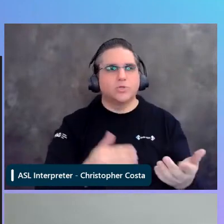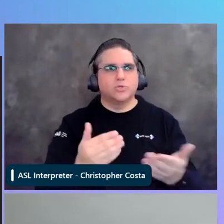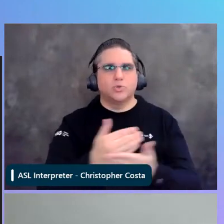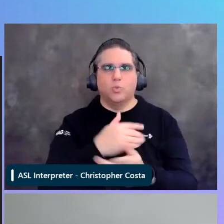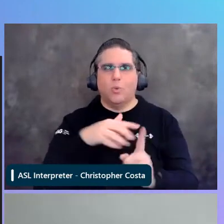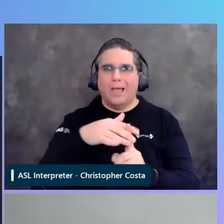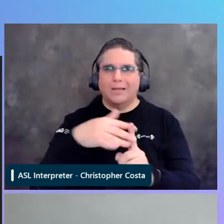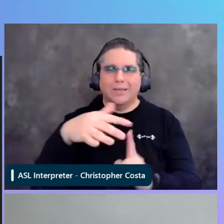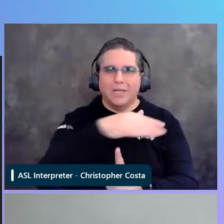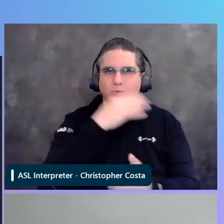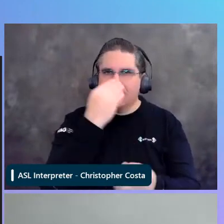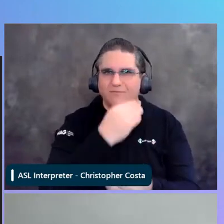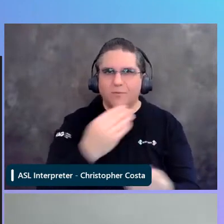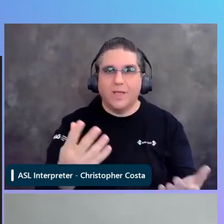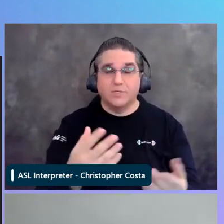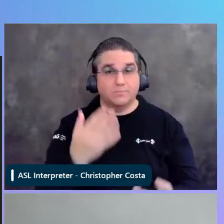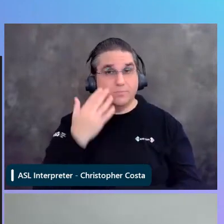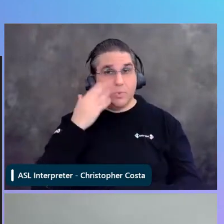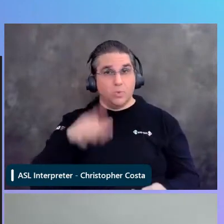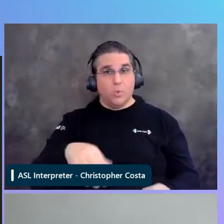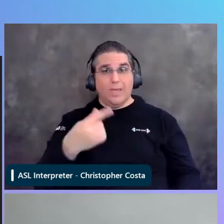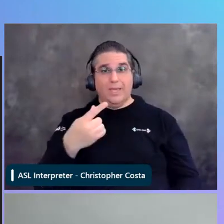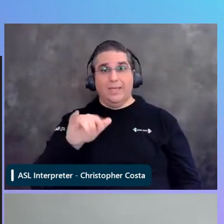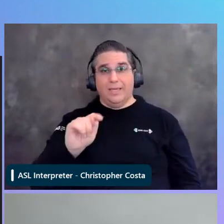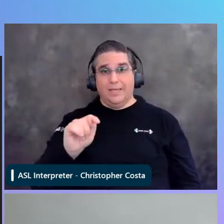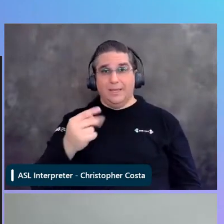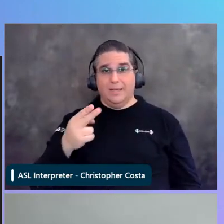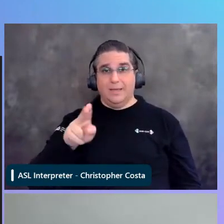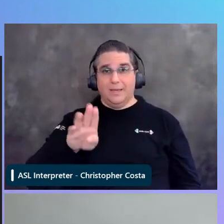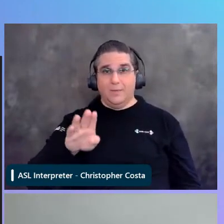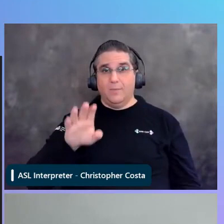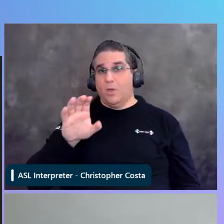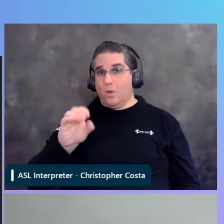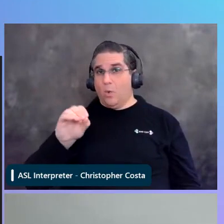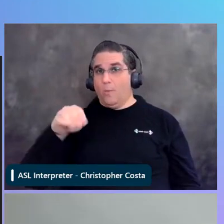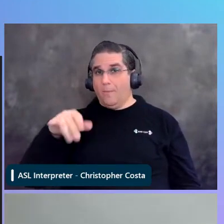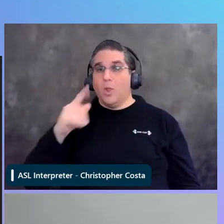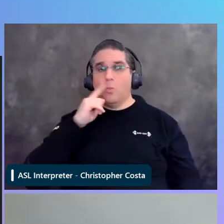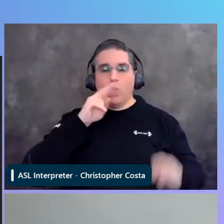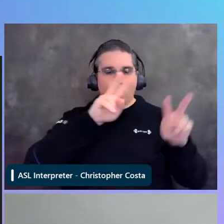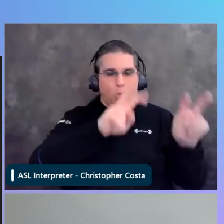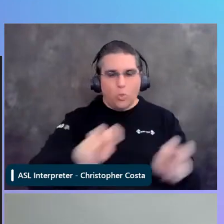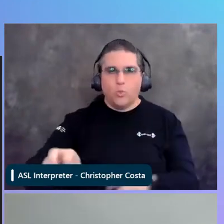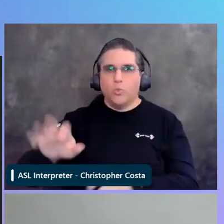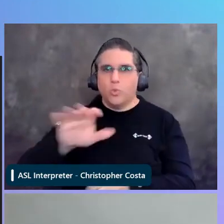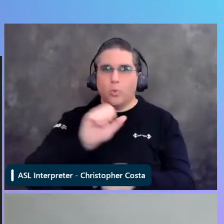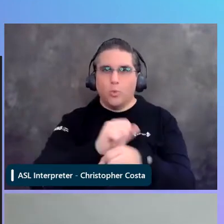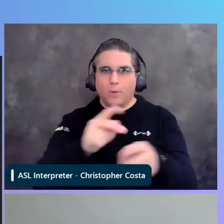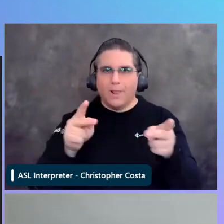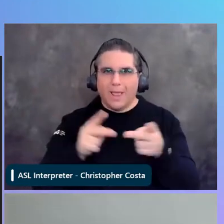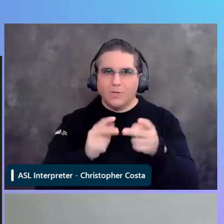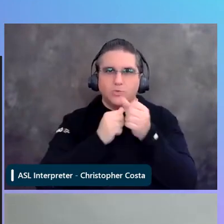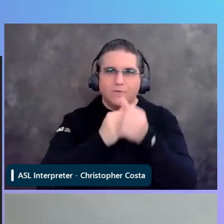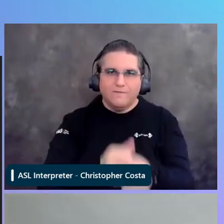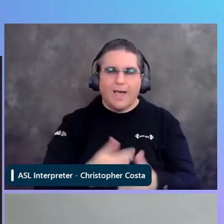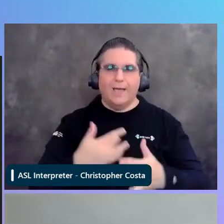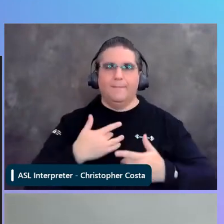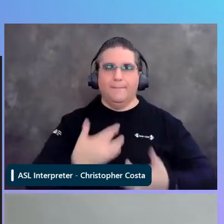we mentioned that GitHub copilot looks through your workspace for